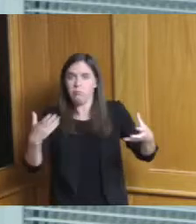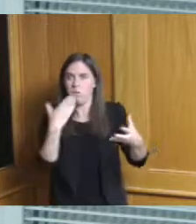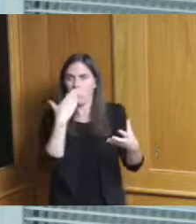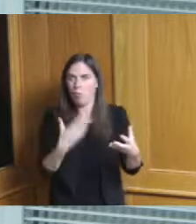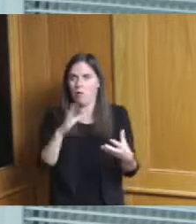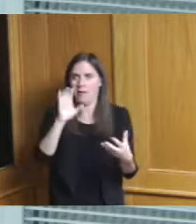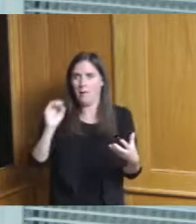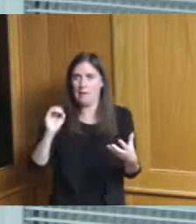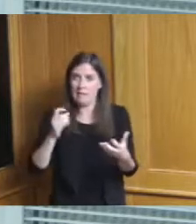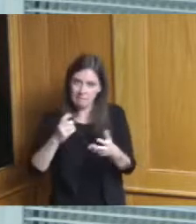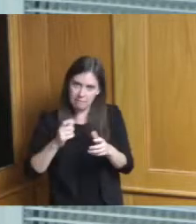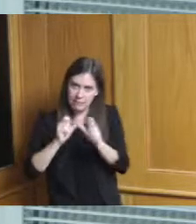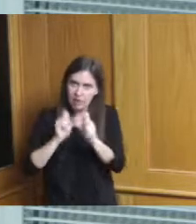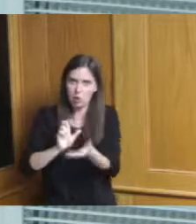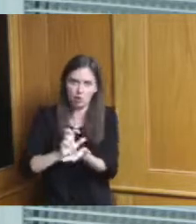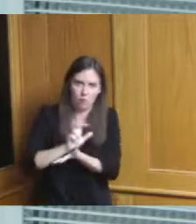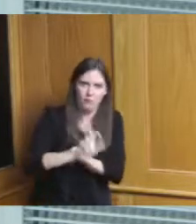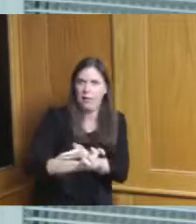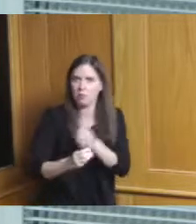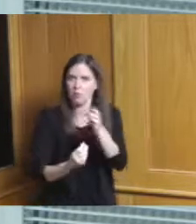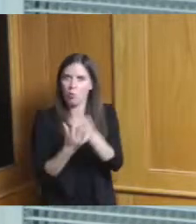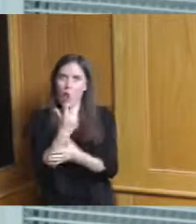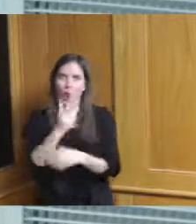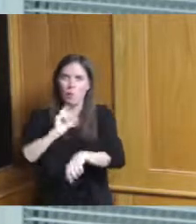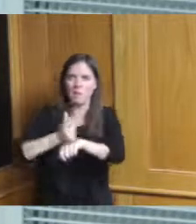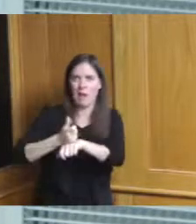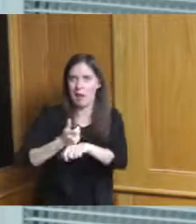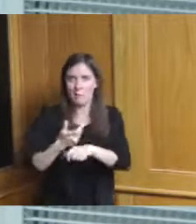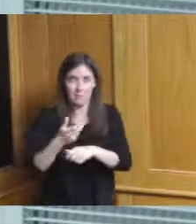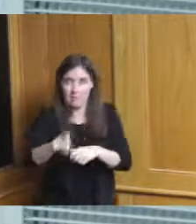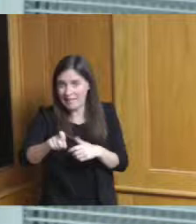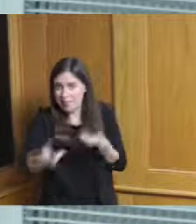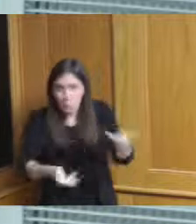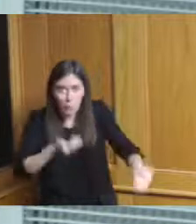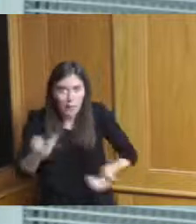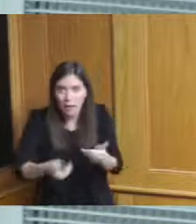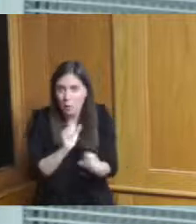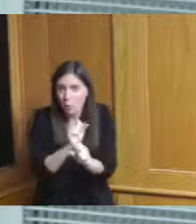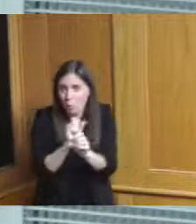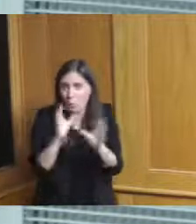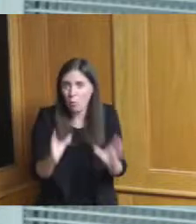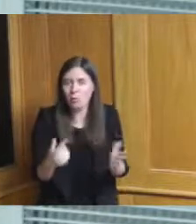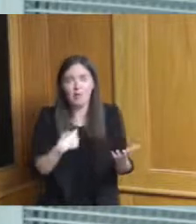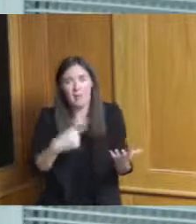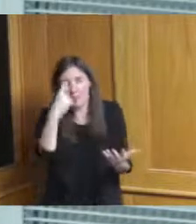to invest and grow and create new jobs so you know they I would probably say that companies when they